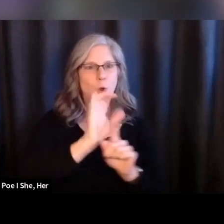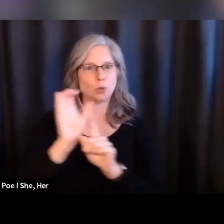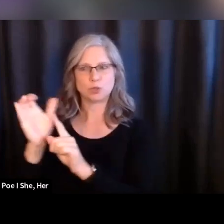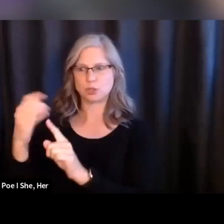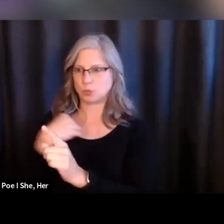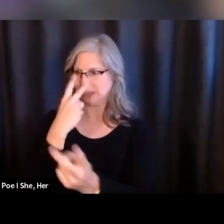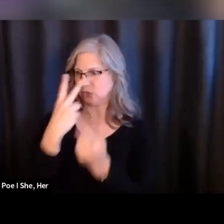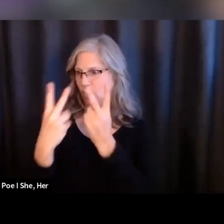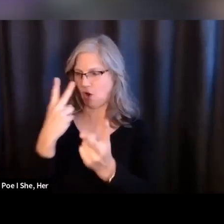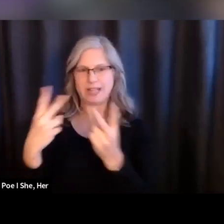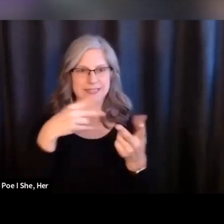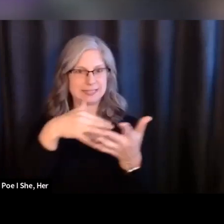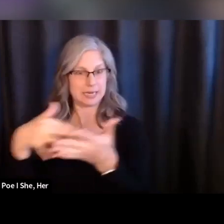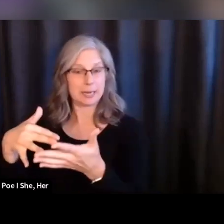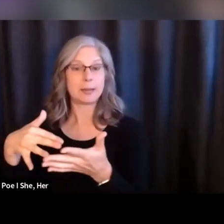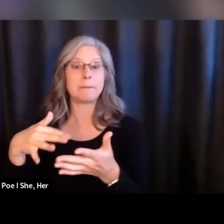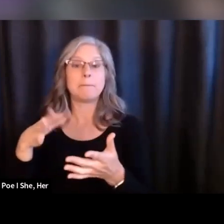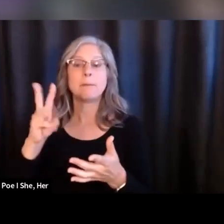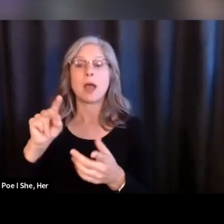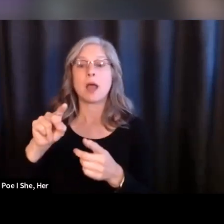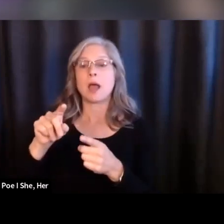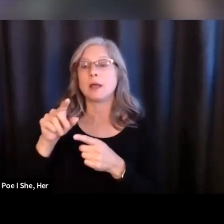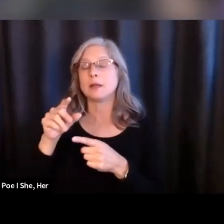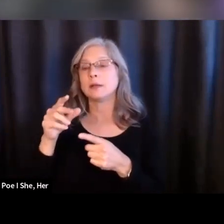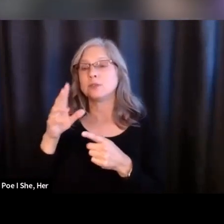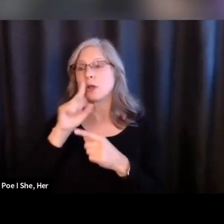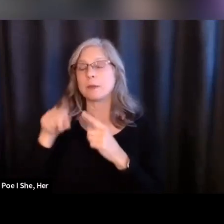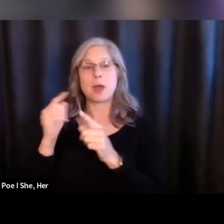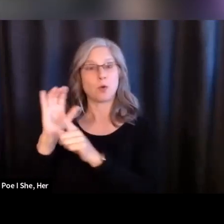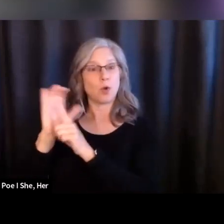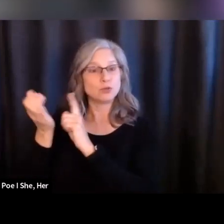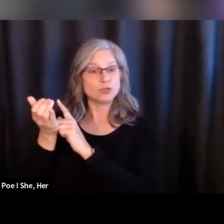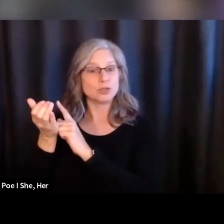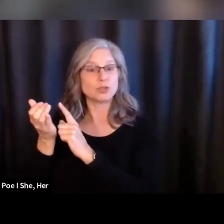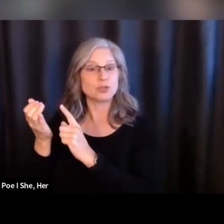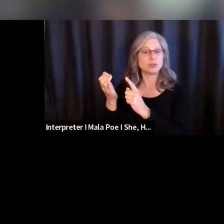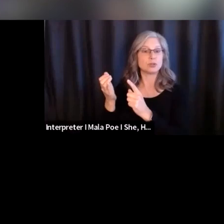But the other, talking about cross-cultural research, actually, a lot of the time in